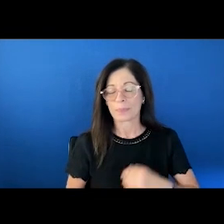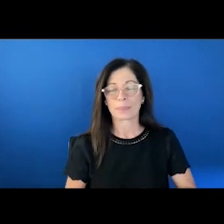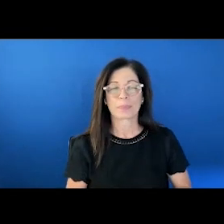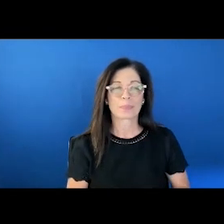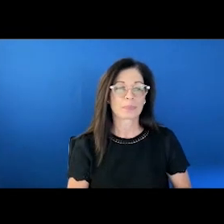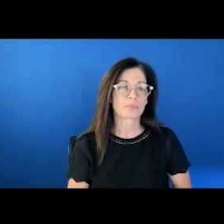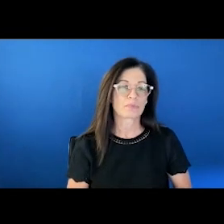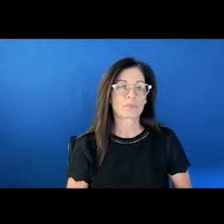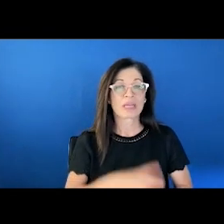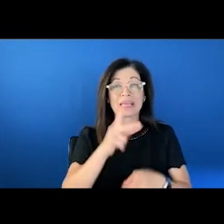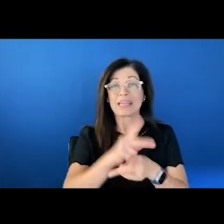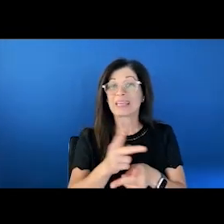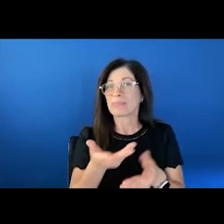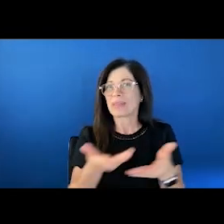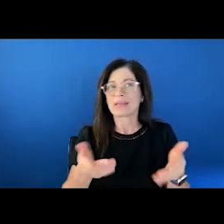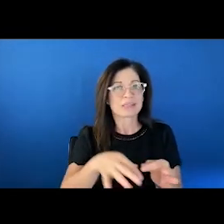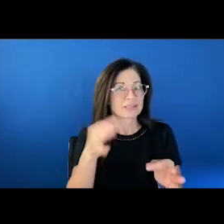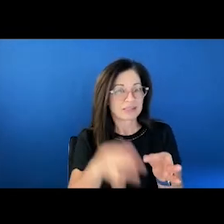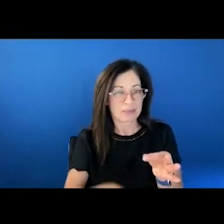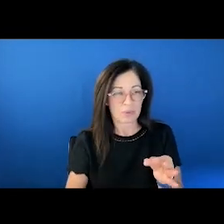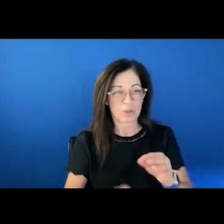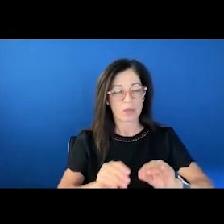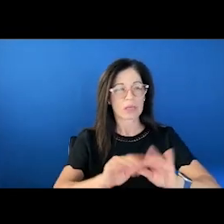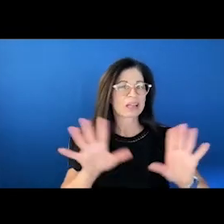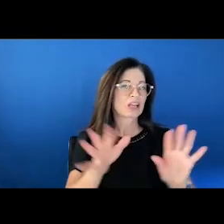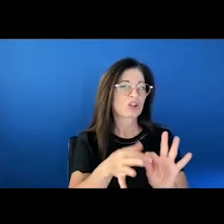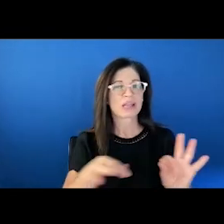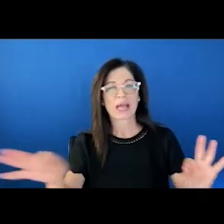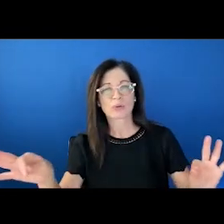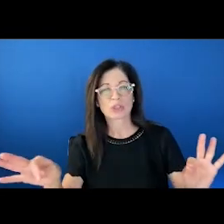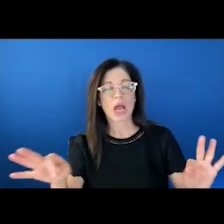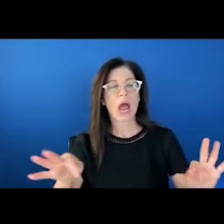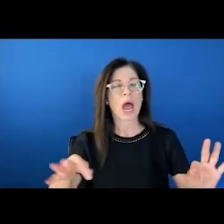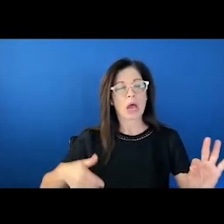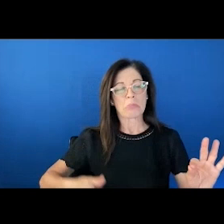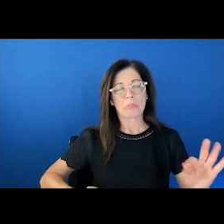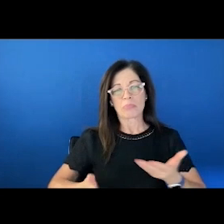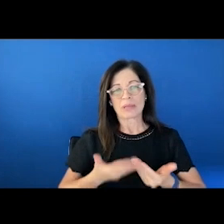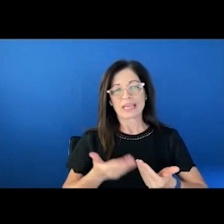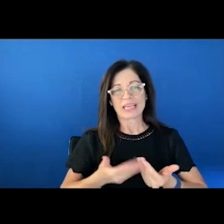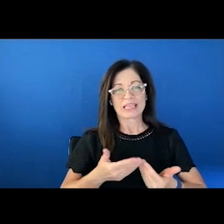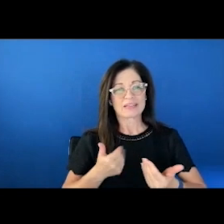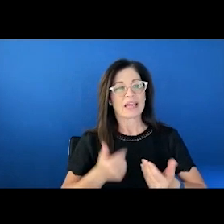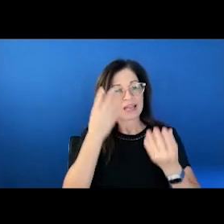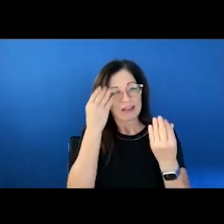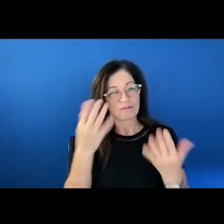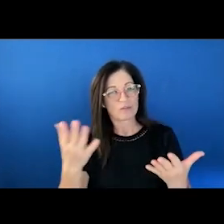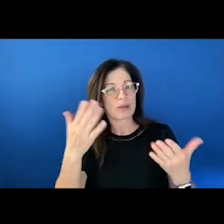Keep things simple. Clear language and an intuitive information hierarchy are key.